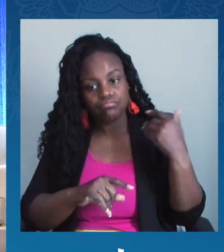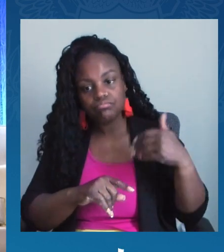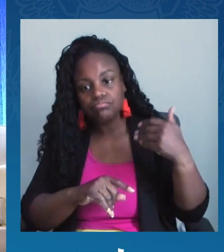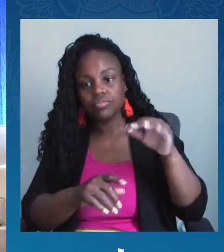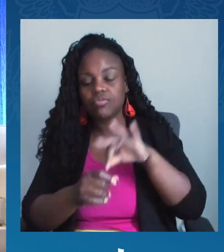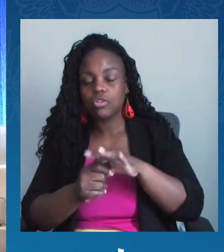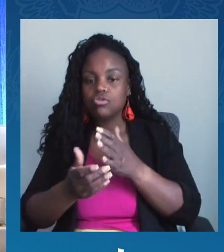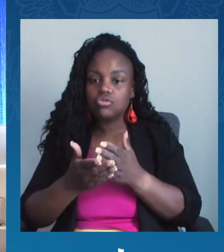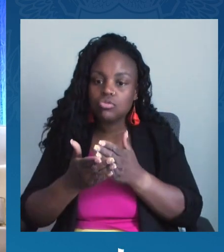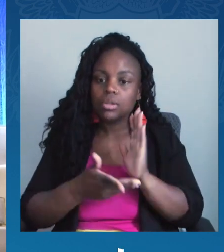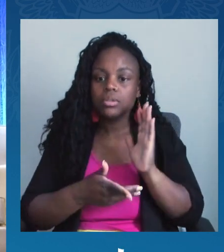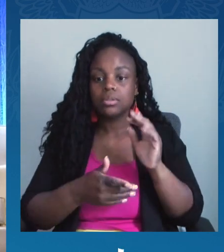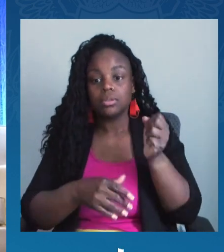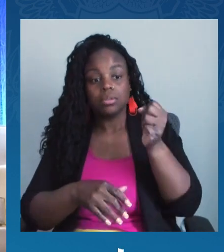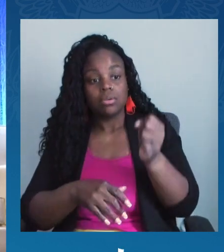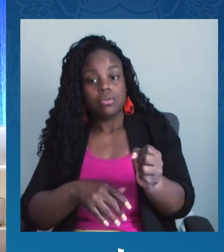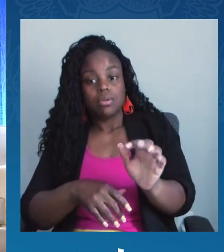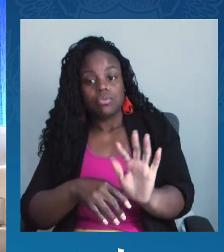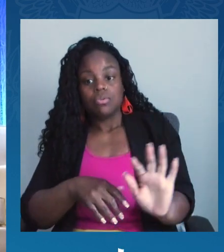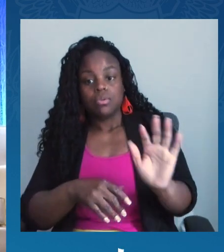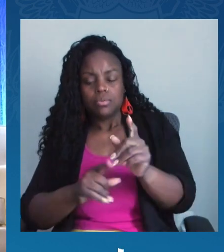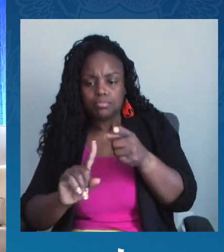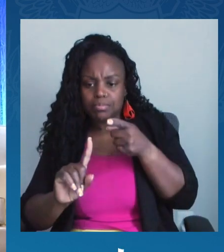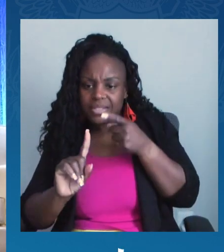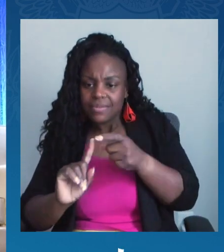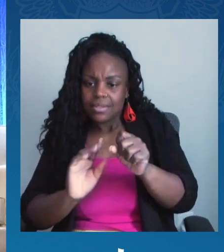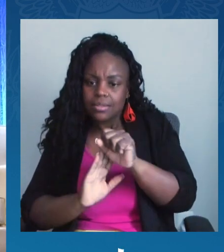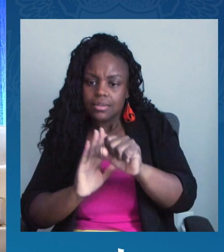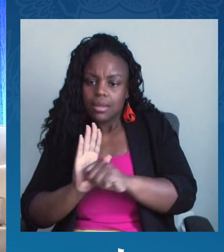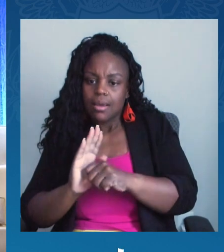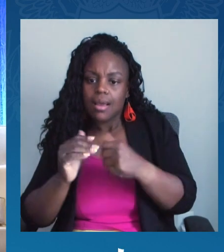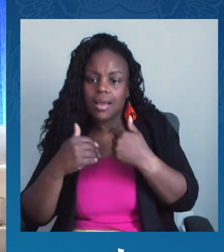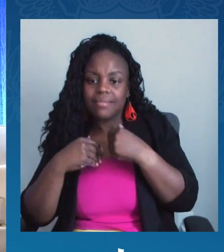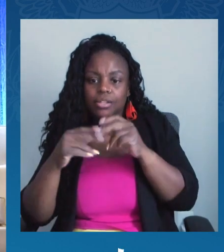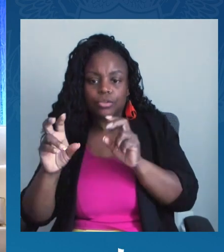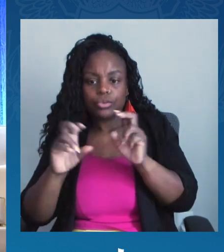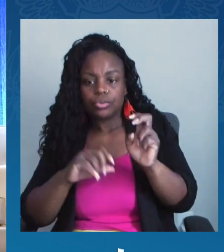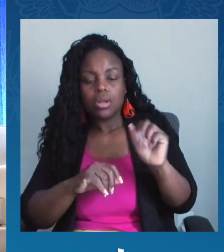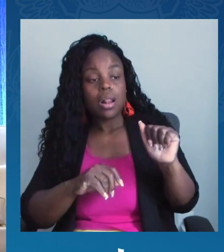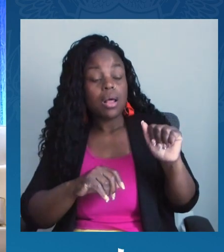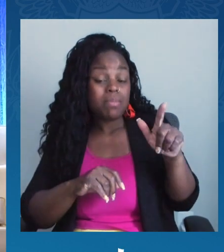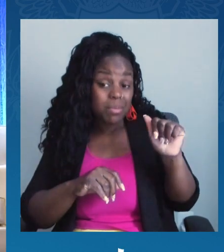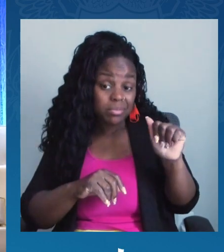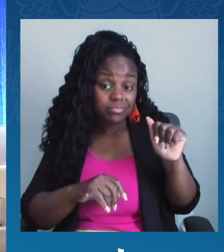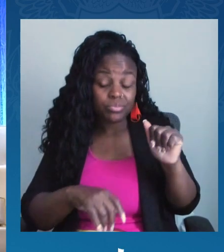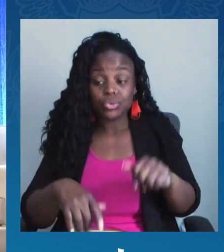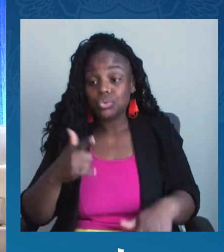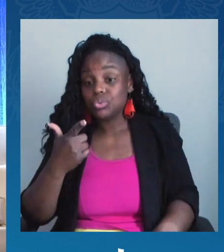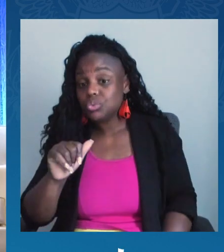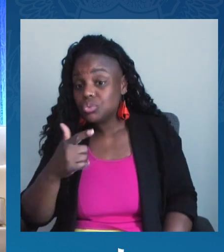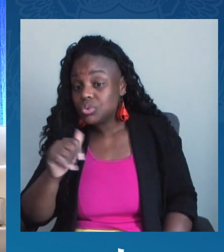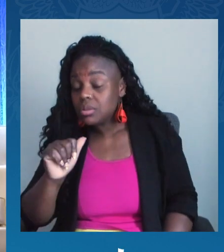certain states have histories like Alabama, like Georgia. And as we come upon this midterm election.